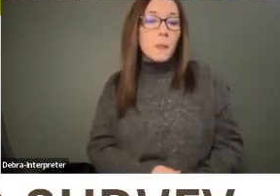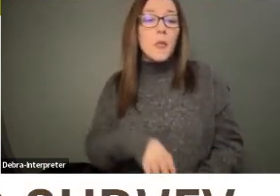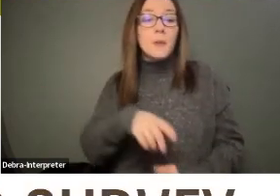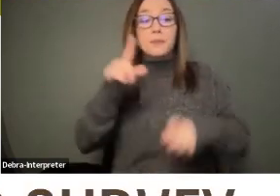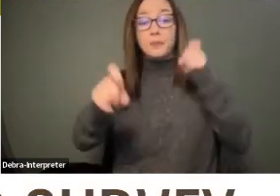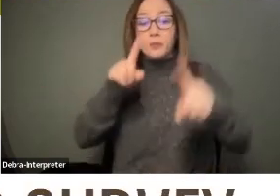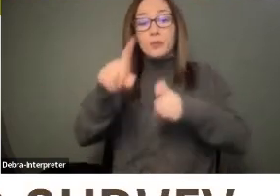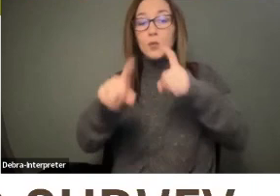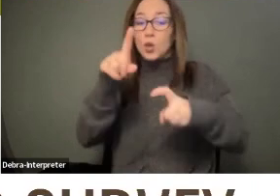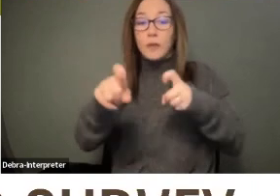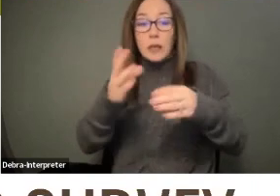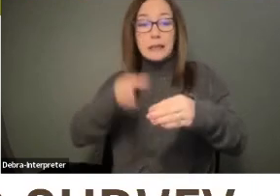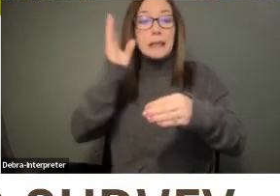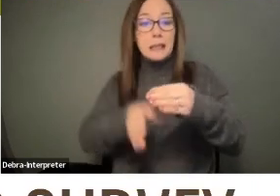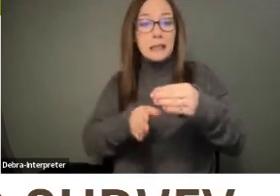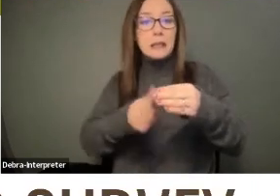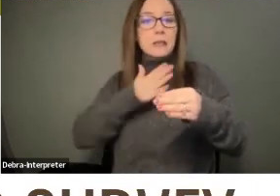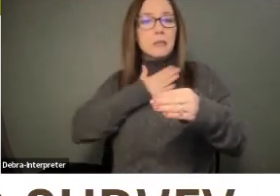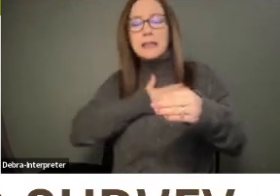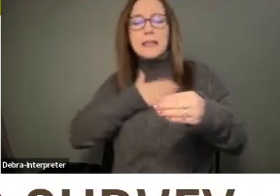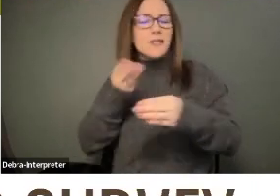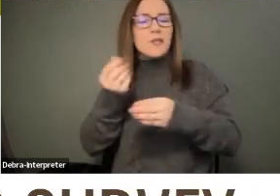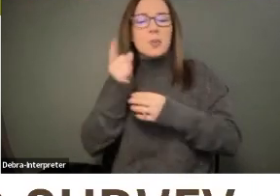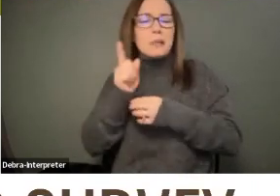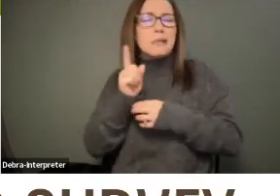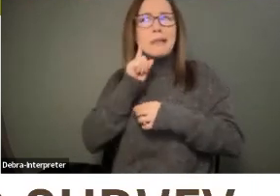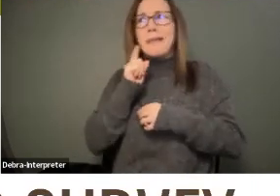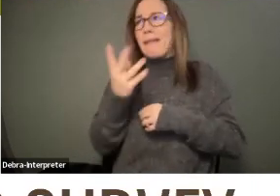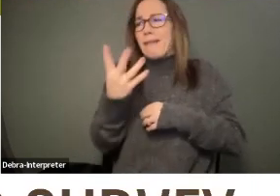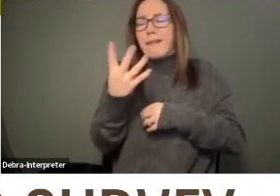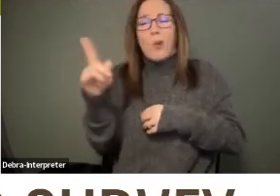of that. We do have a survey that will pop up at the